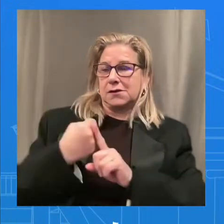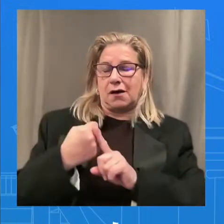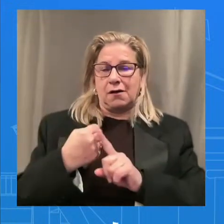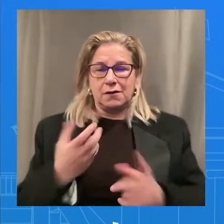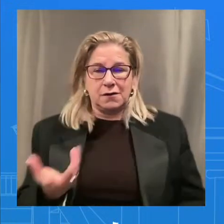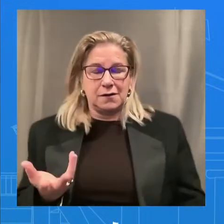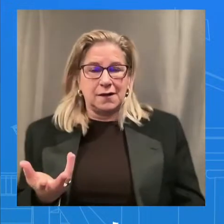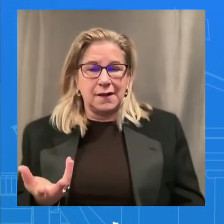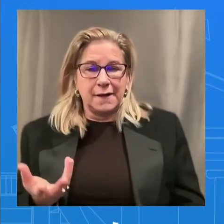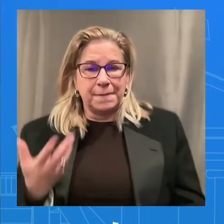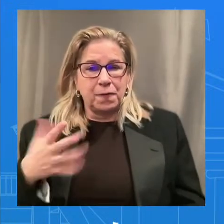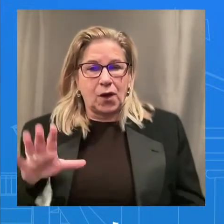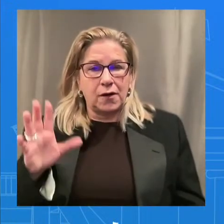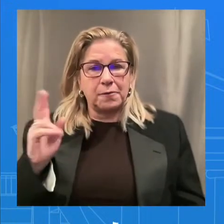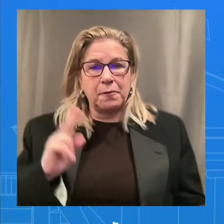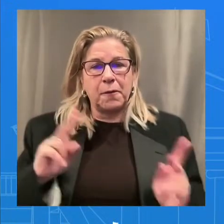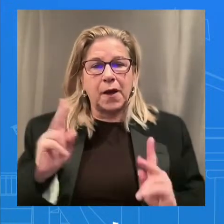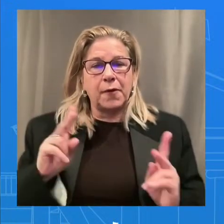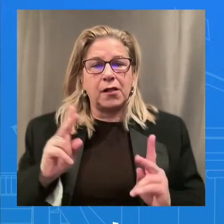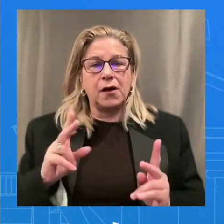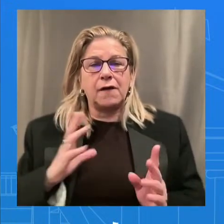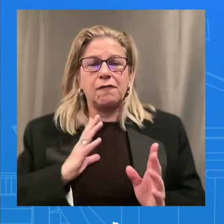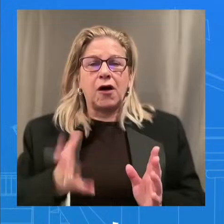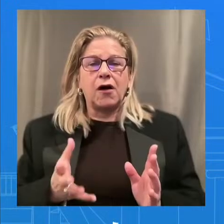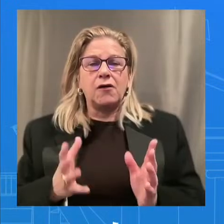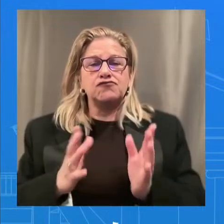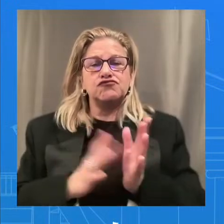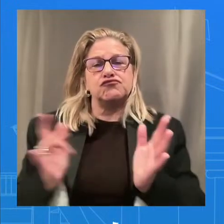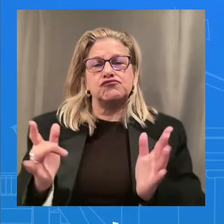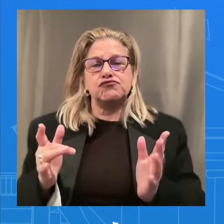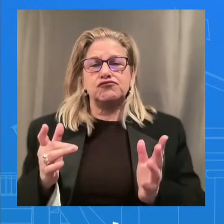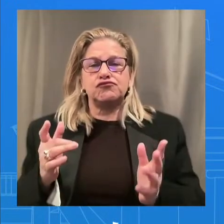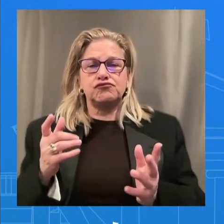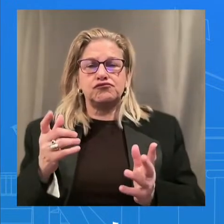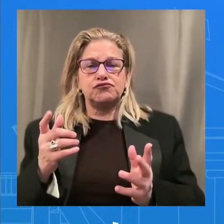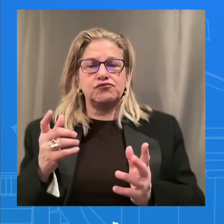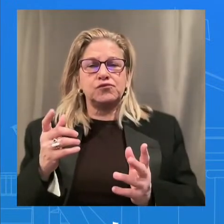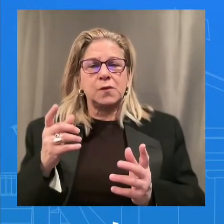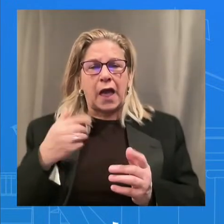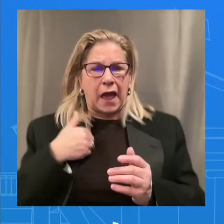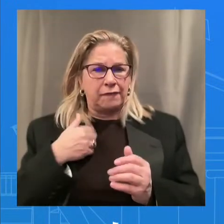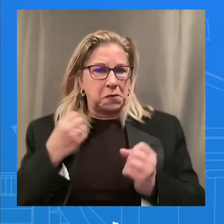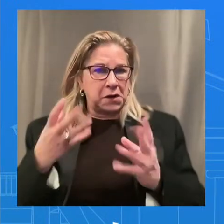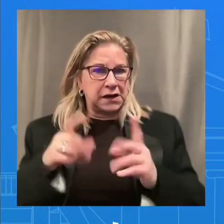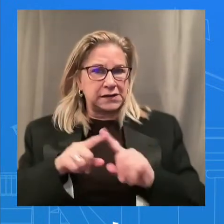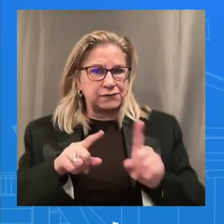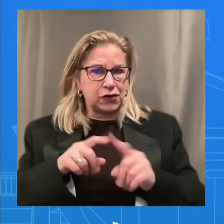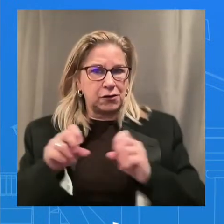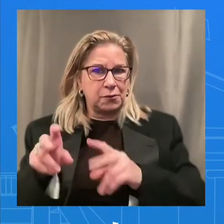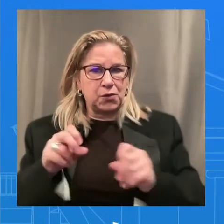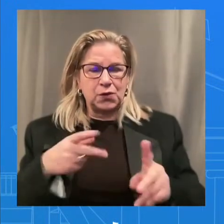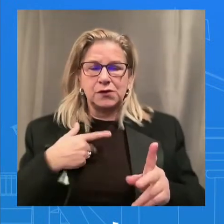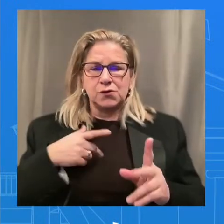of every opportunity available to us in this critical period.” Yeah. The Press: Are there any assurances in the latest iteration of what’s being discussed